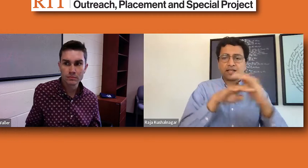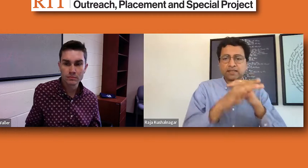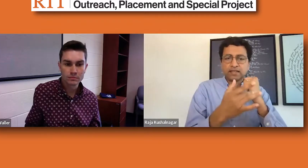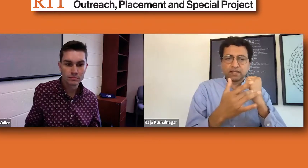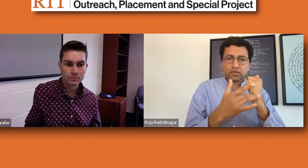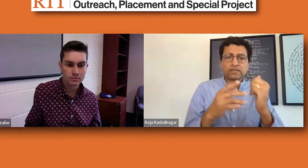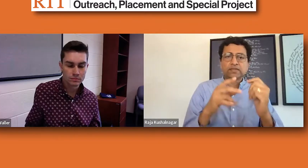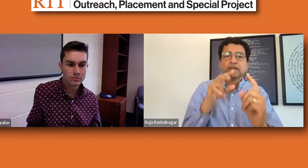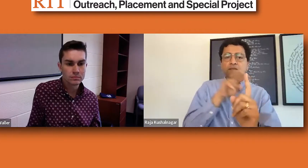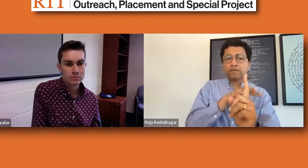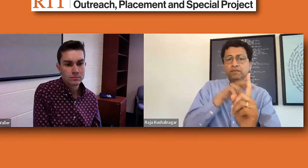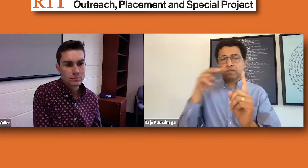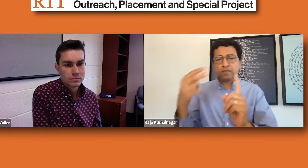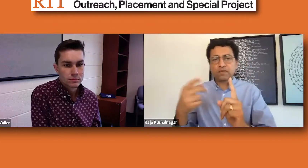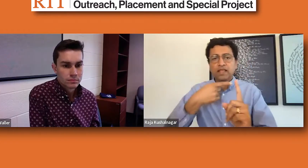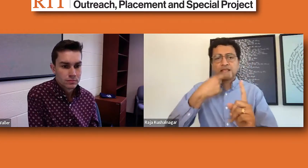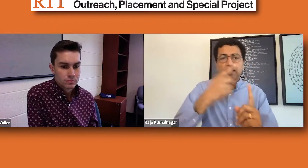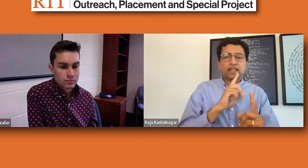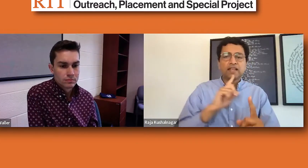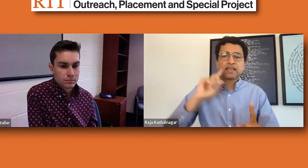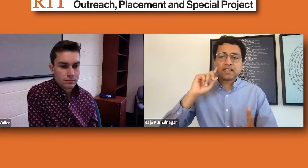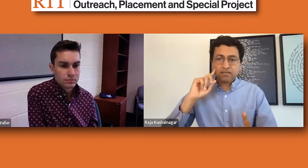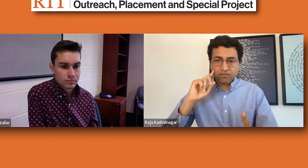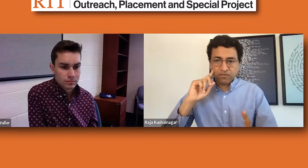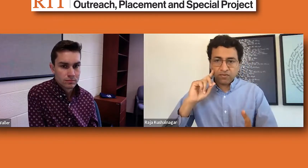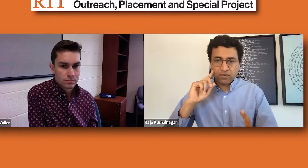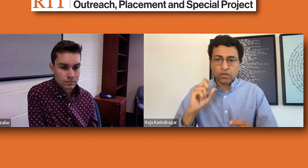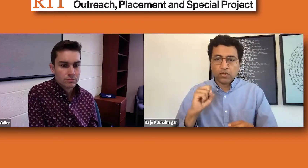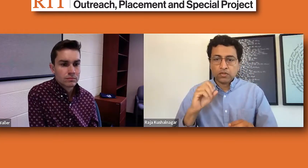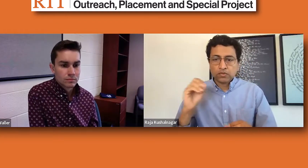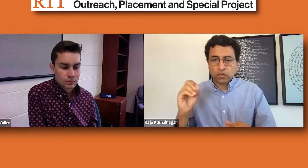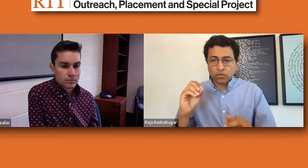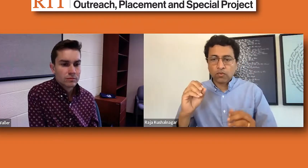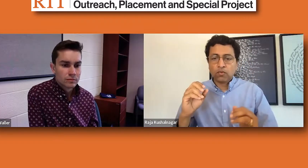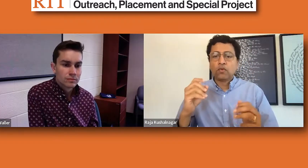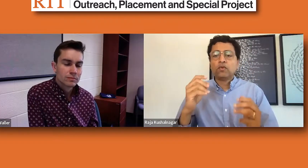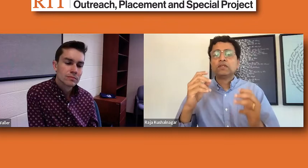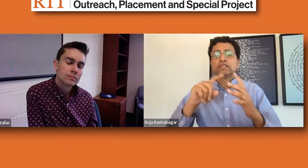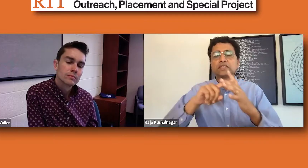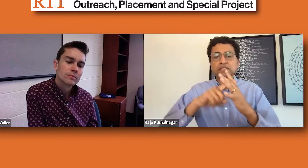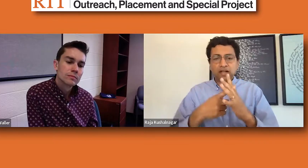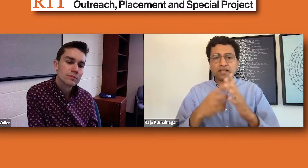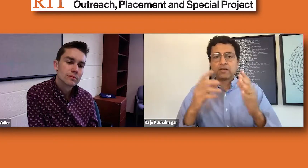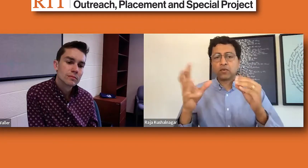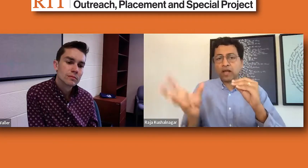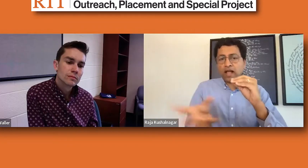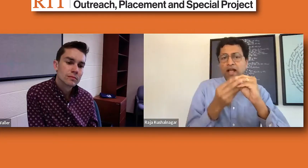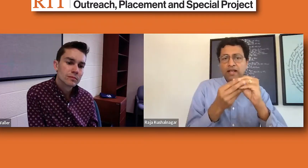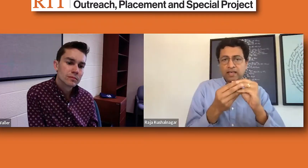find out how those could be successful technologies for Deaf and Hard of Hearing people.